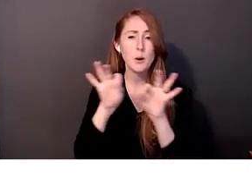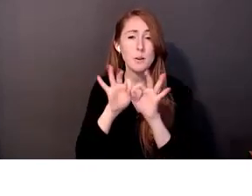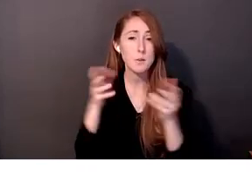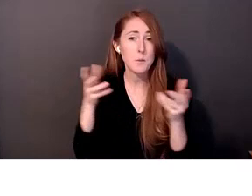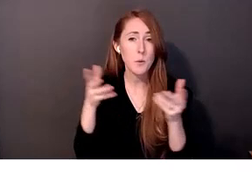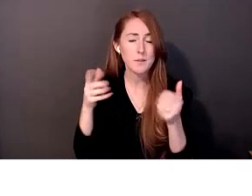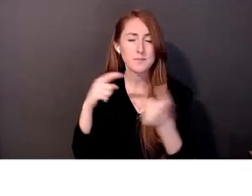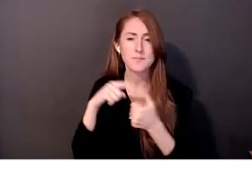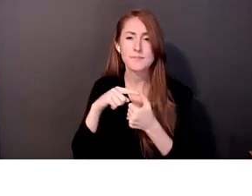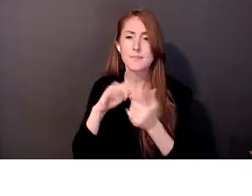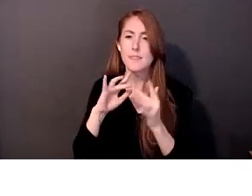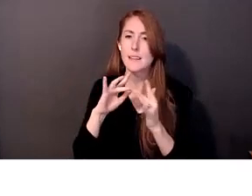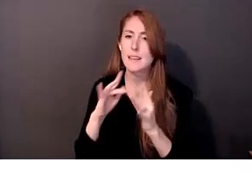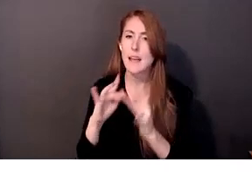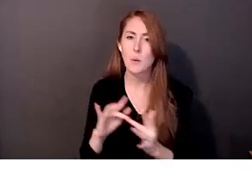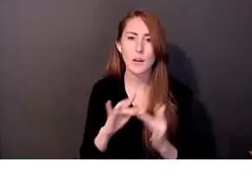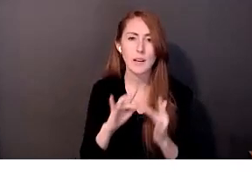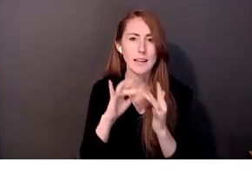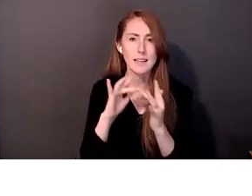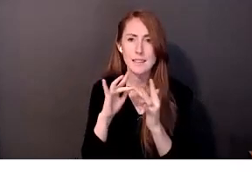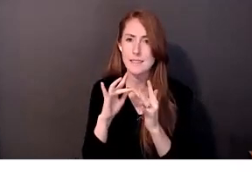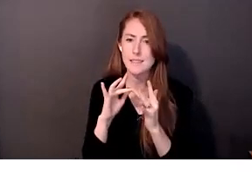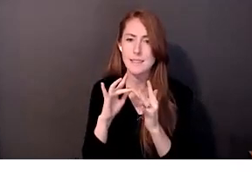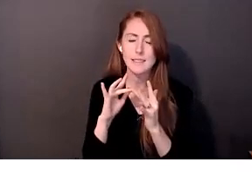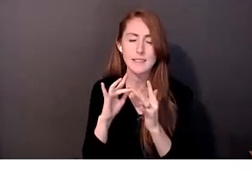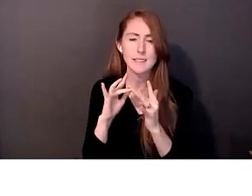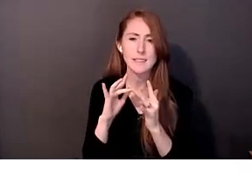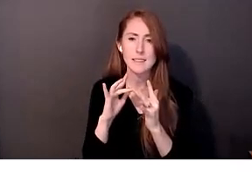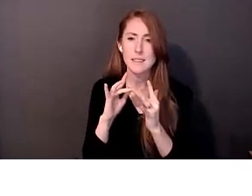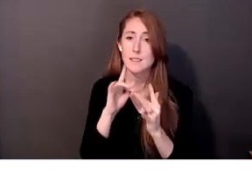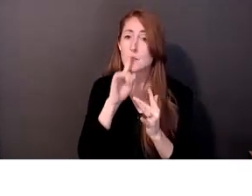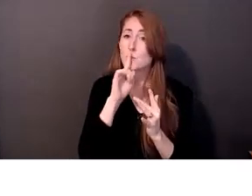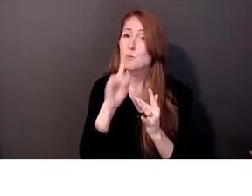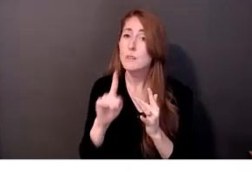very important to increase our collaboration,